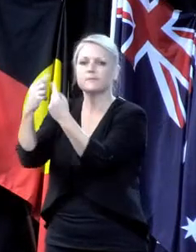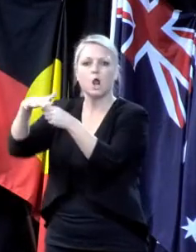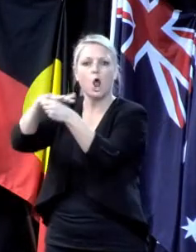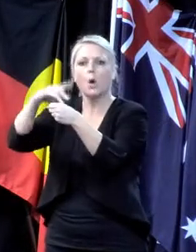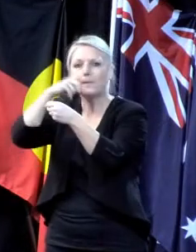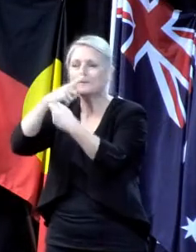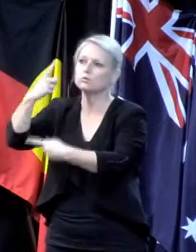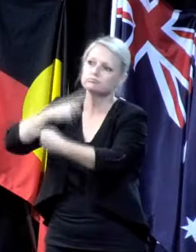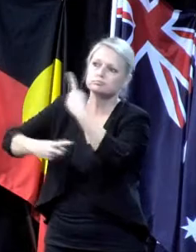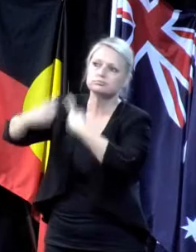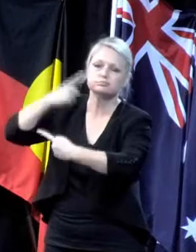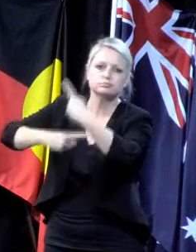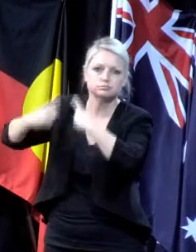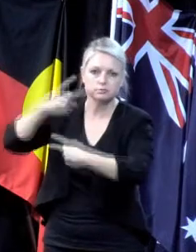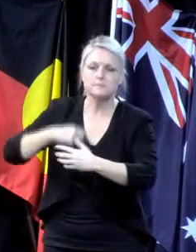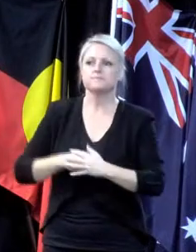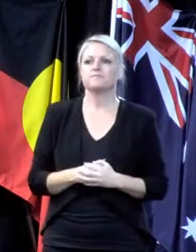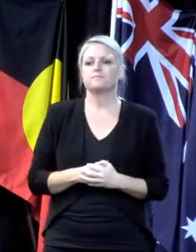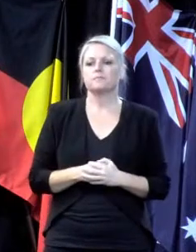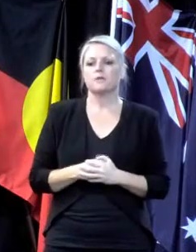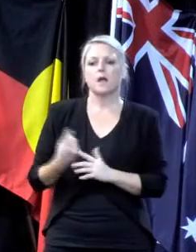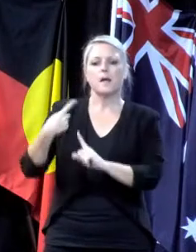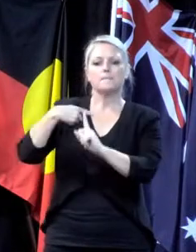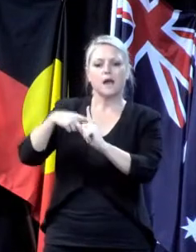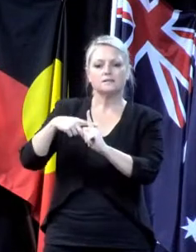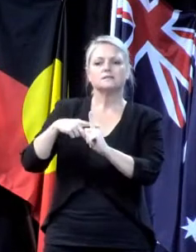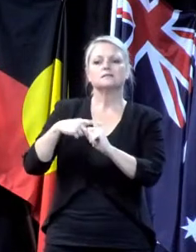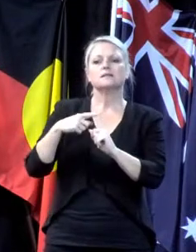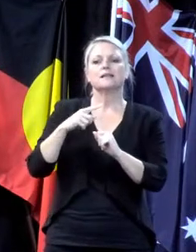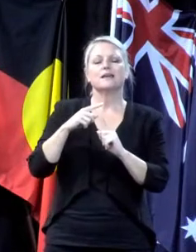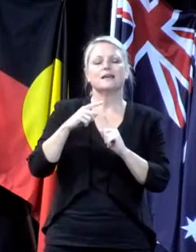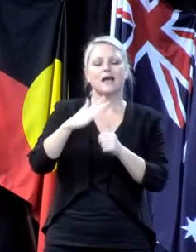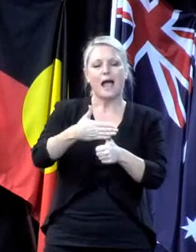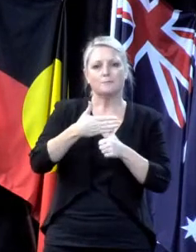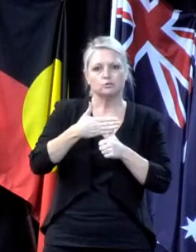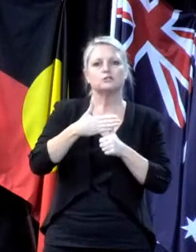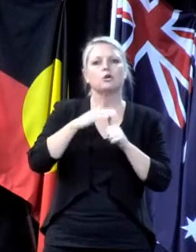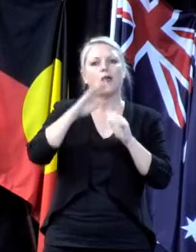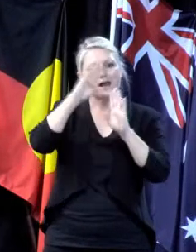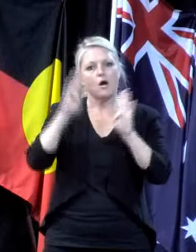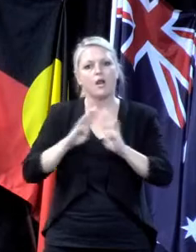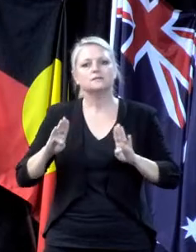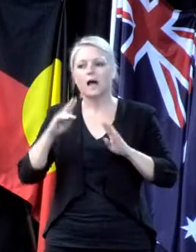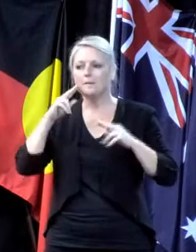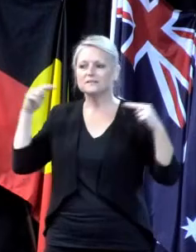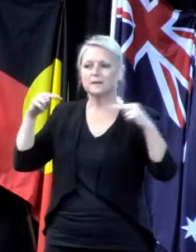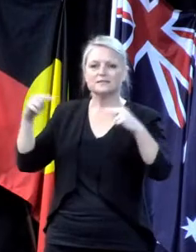And we have, form a perspective - the Aboriginal and Islander perspective from regional where we have involved